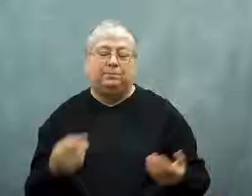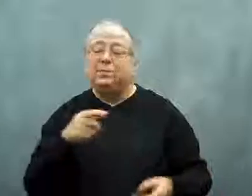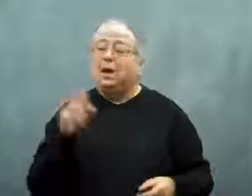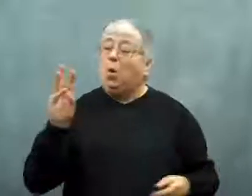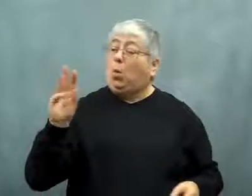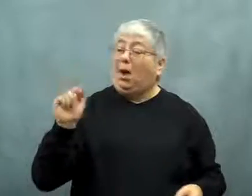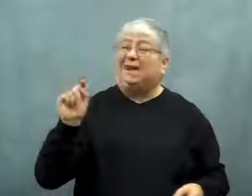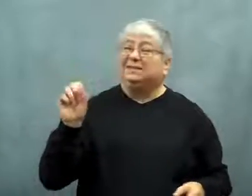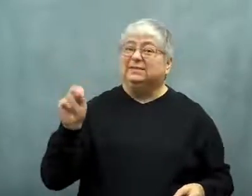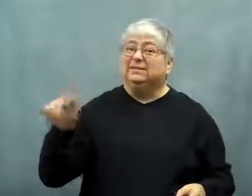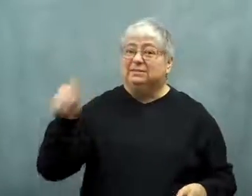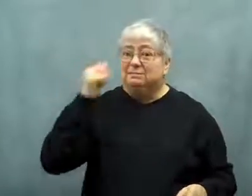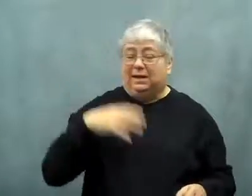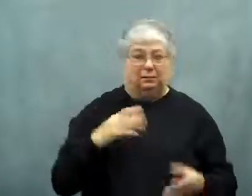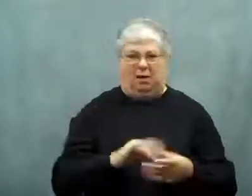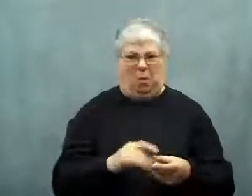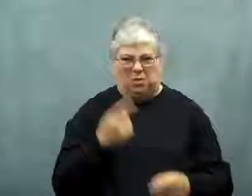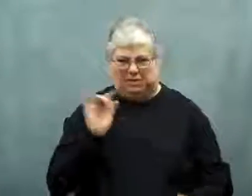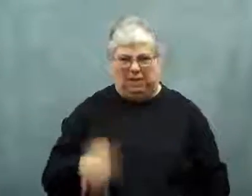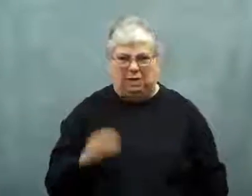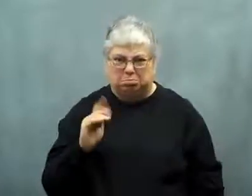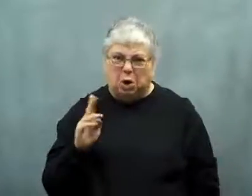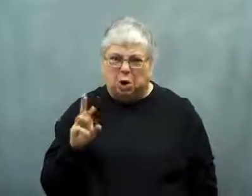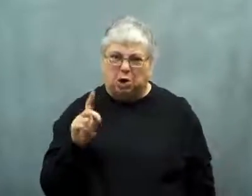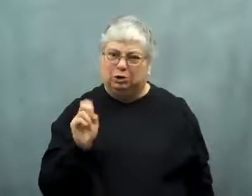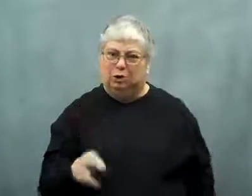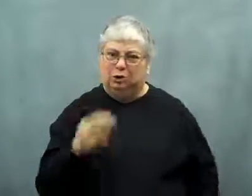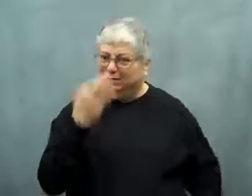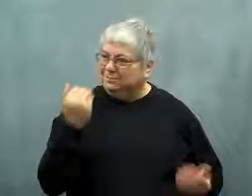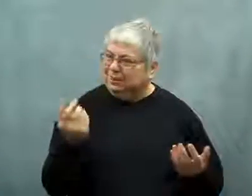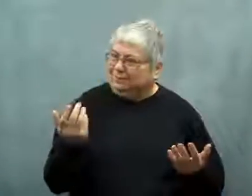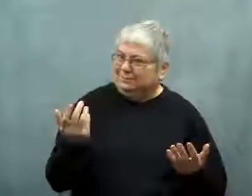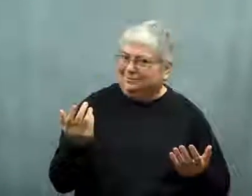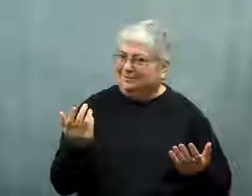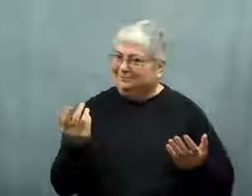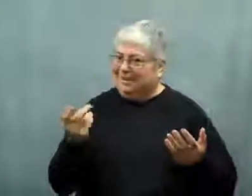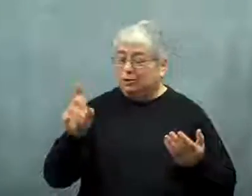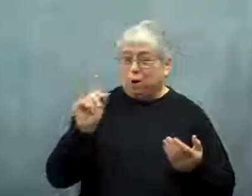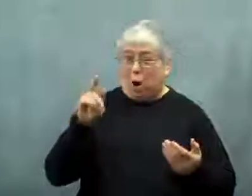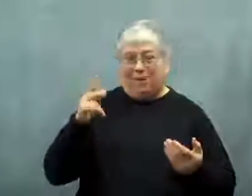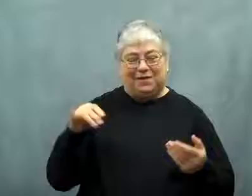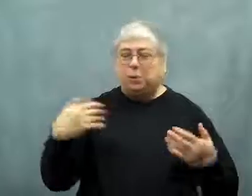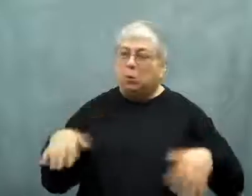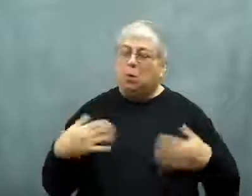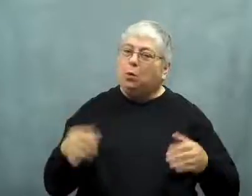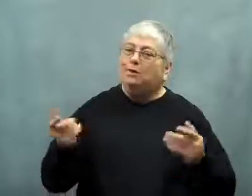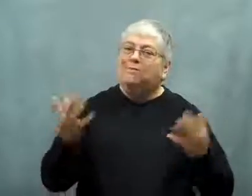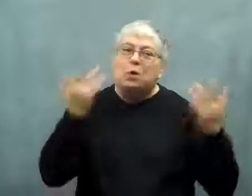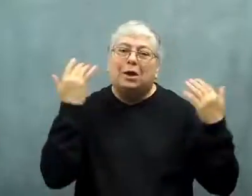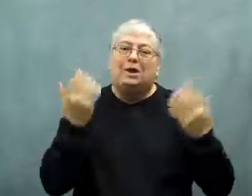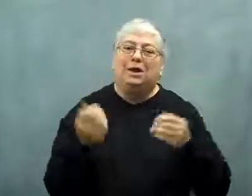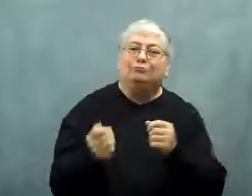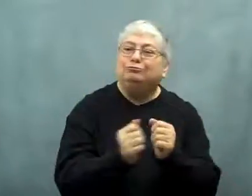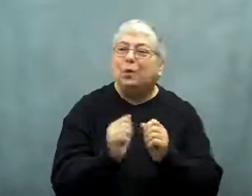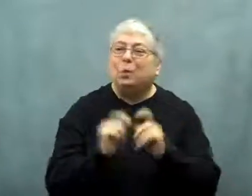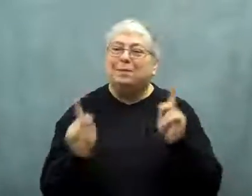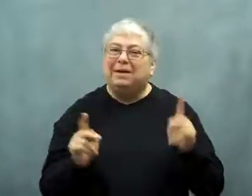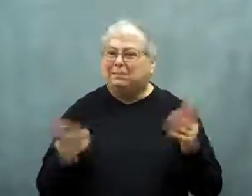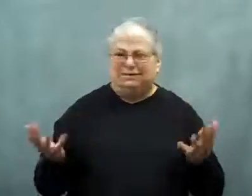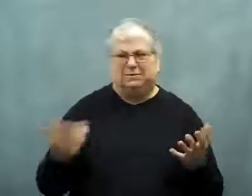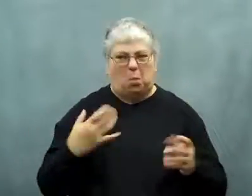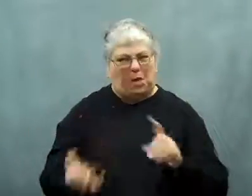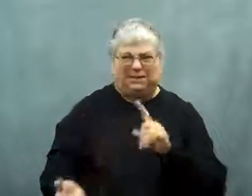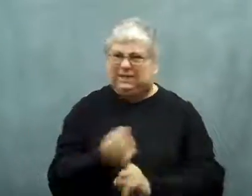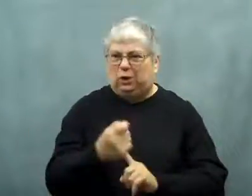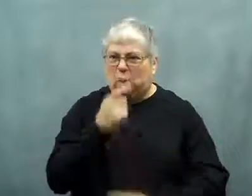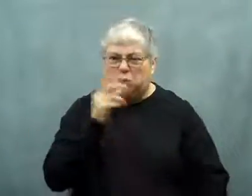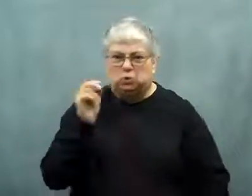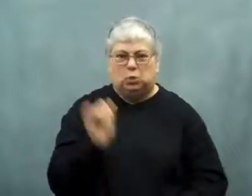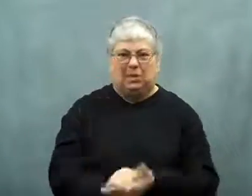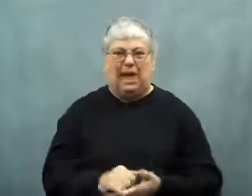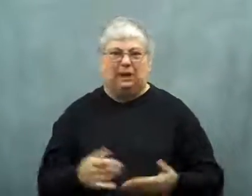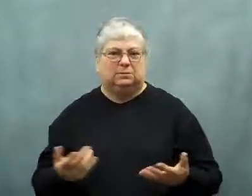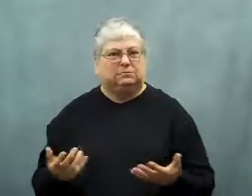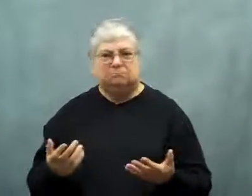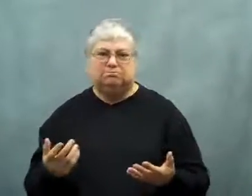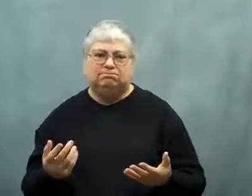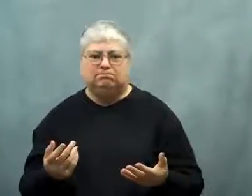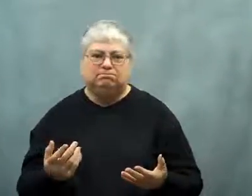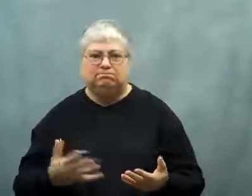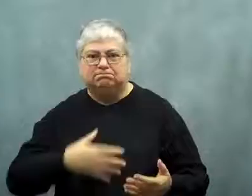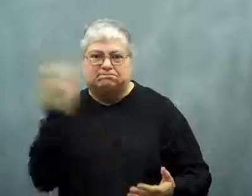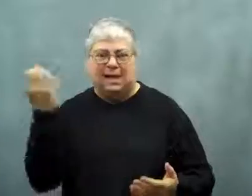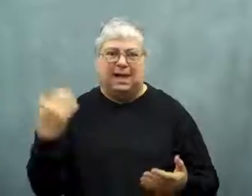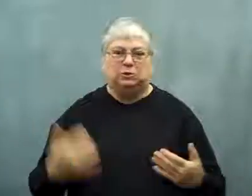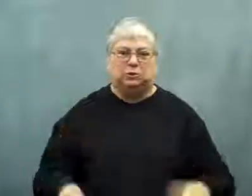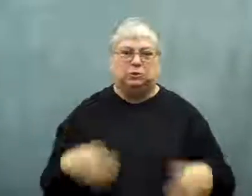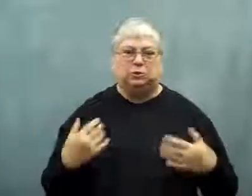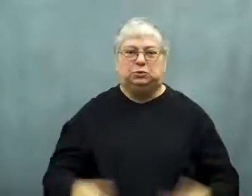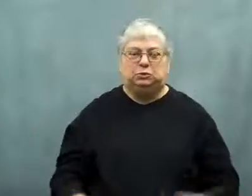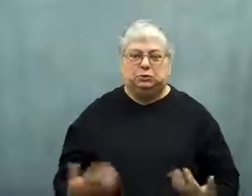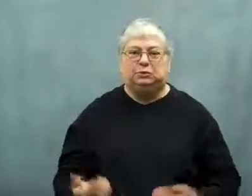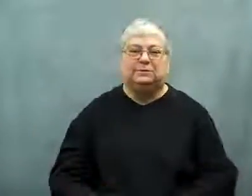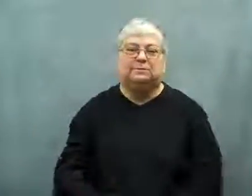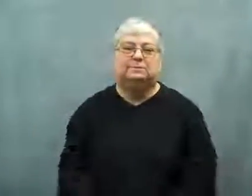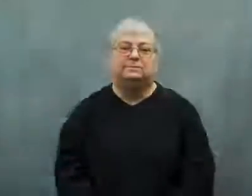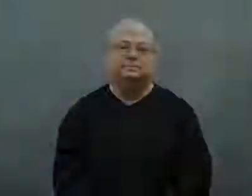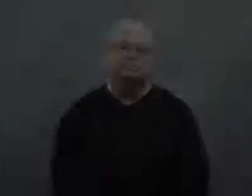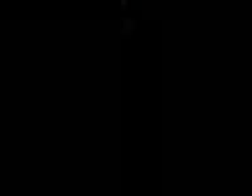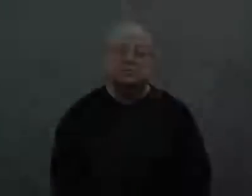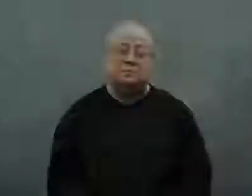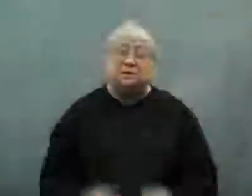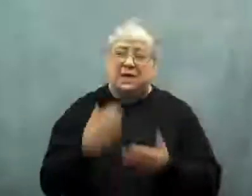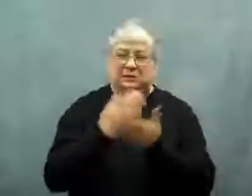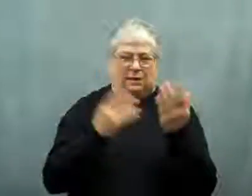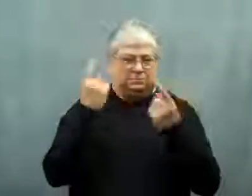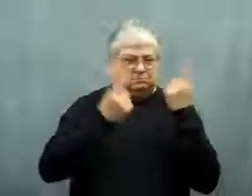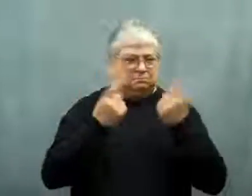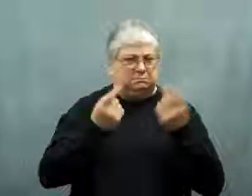Watson terms it murder, as dolphins are friendly and like to be with people.